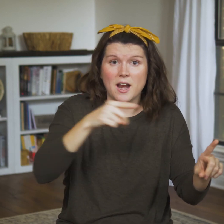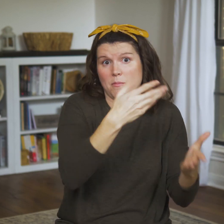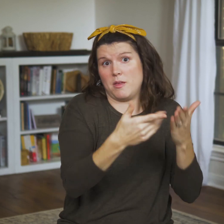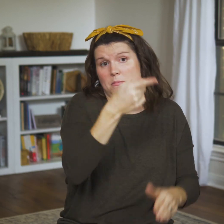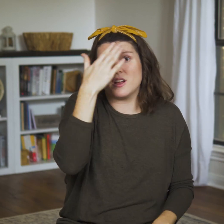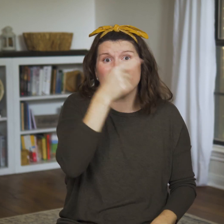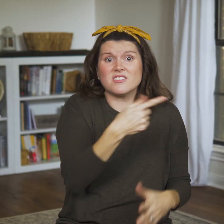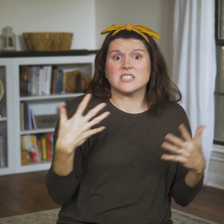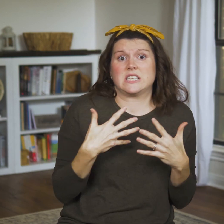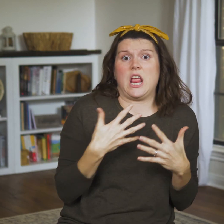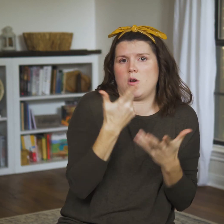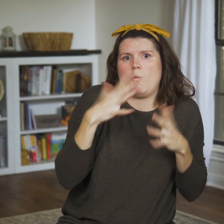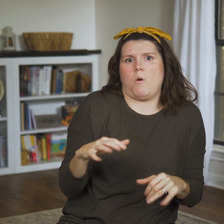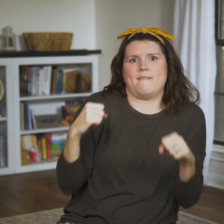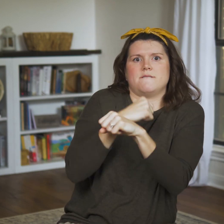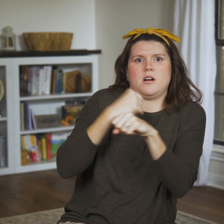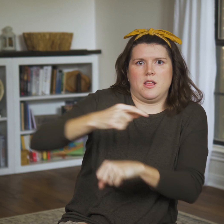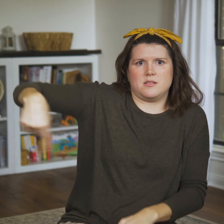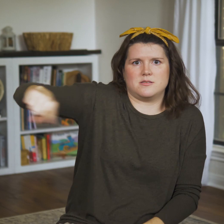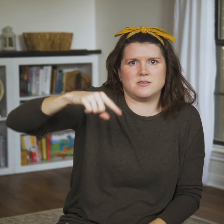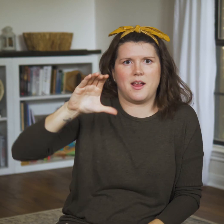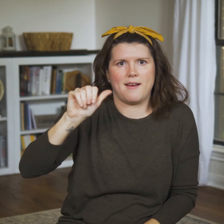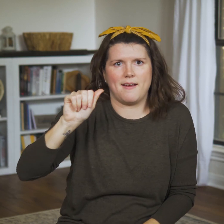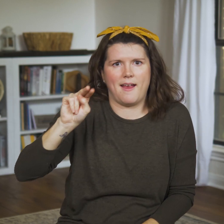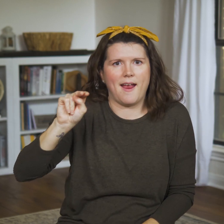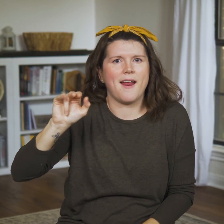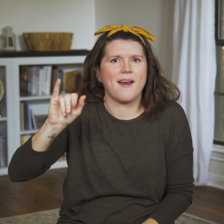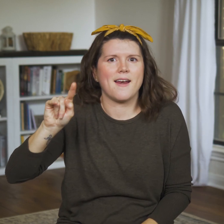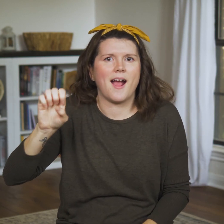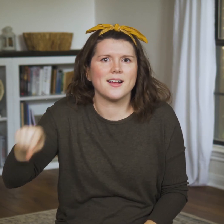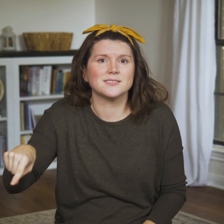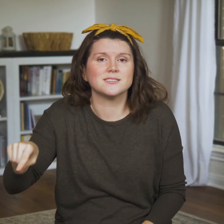It’s long and narrow, roughly the size of New Jersey.